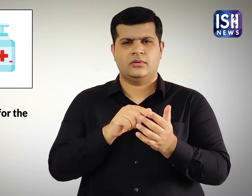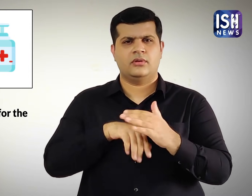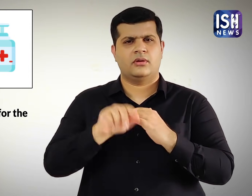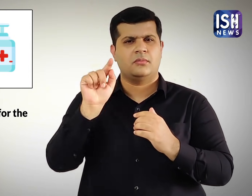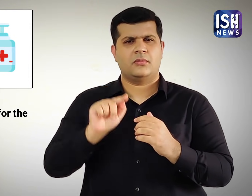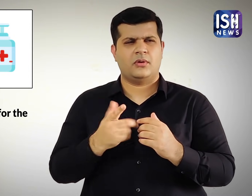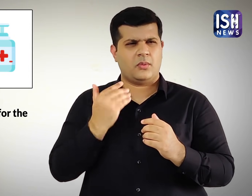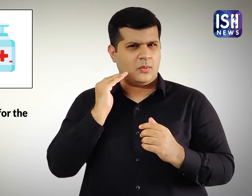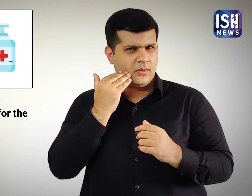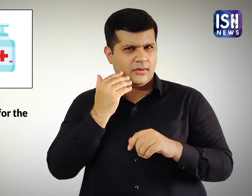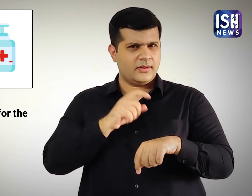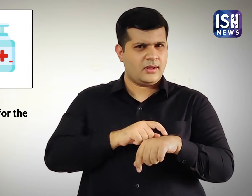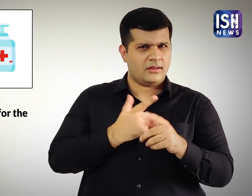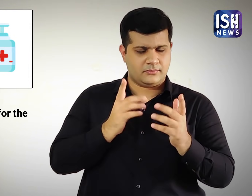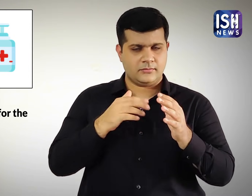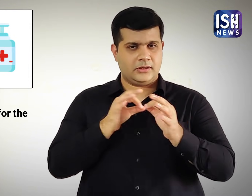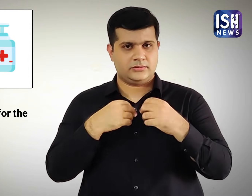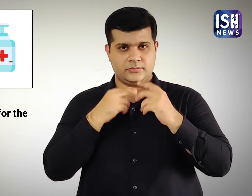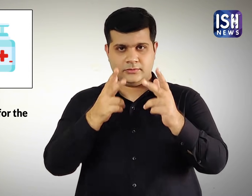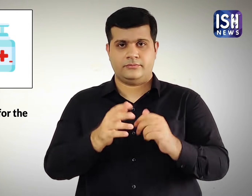Let me tell you when they must wash their hands.